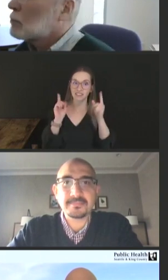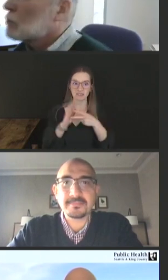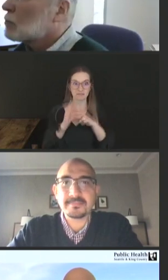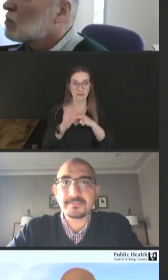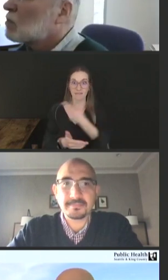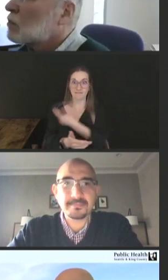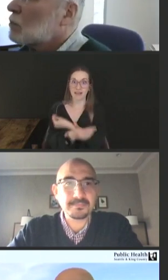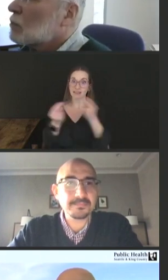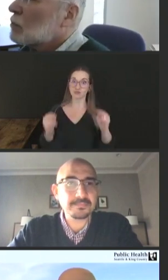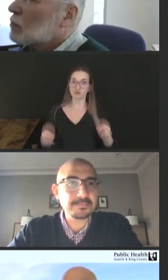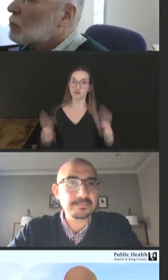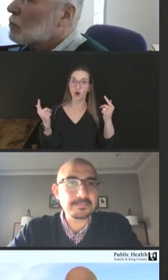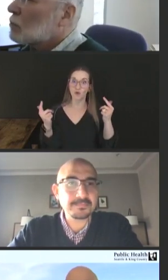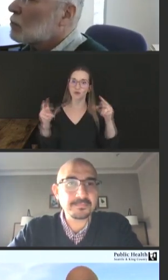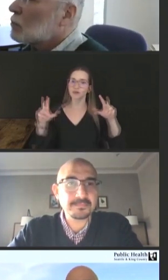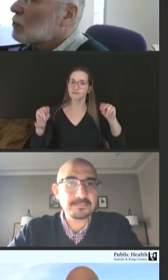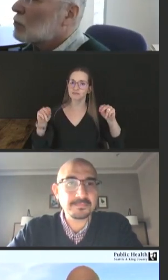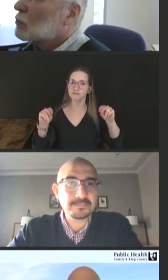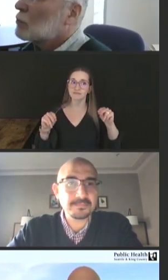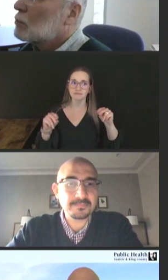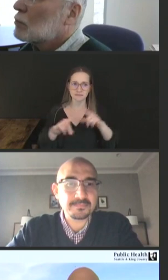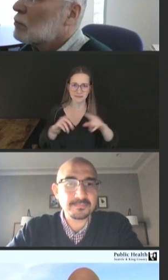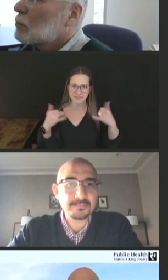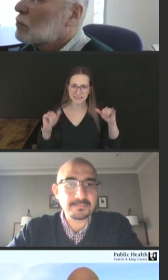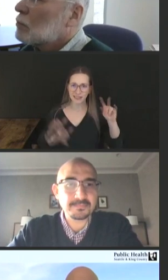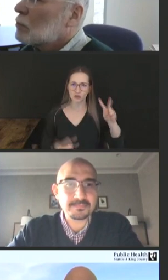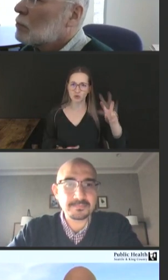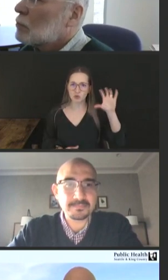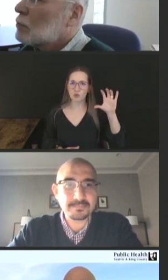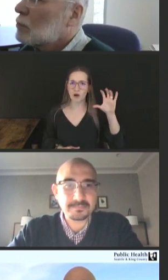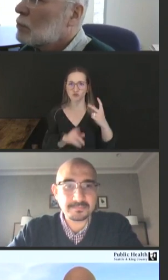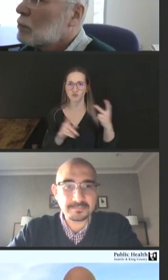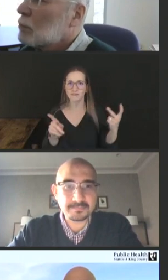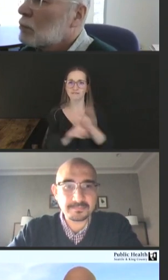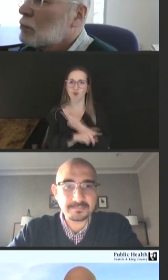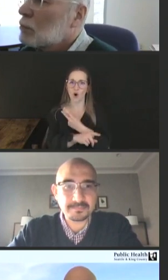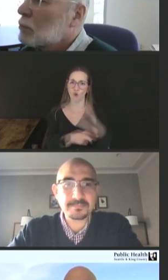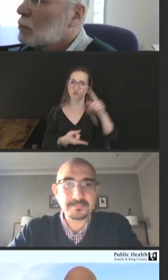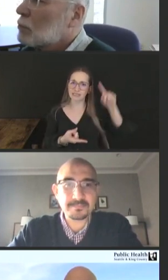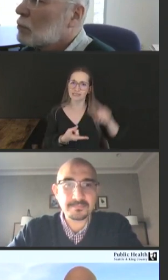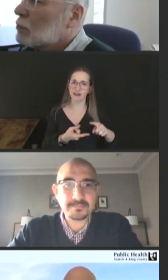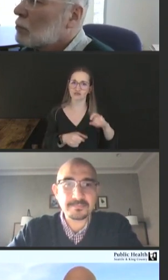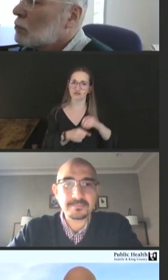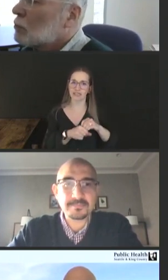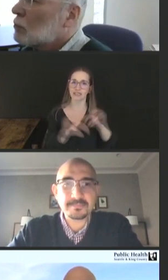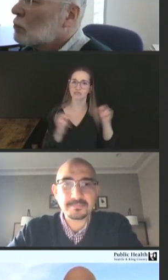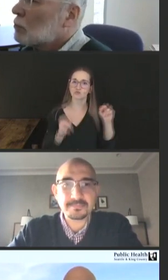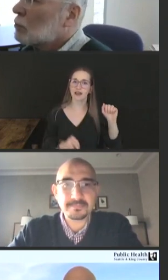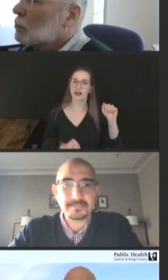200-fold reduction of neutralizing antibody titers. So it suggests that the current vaccines